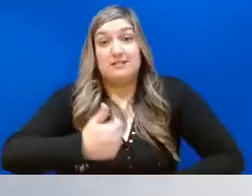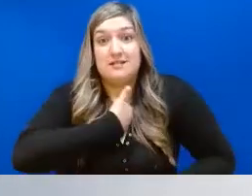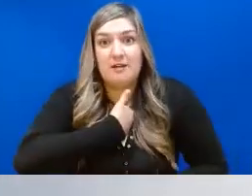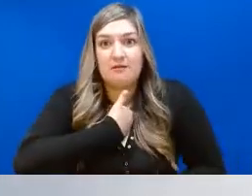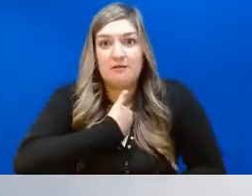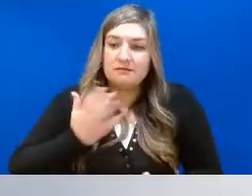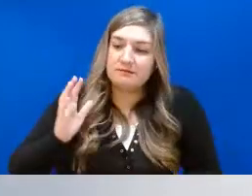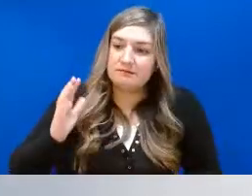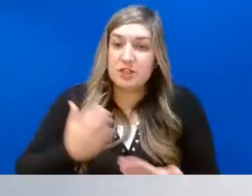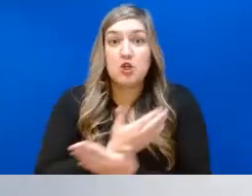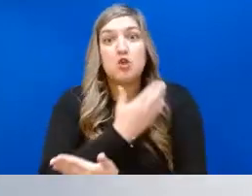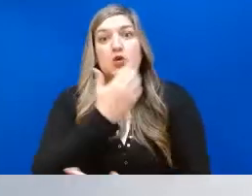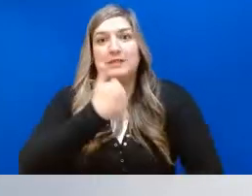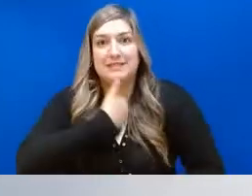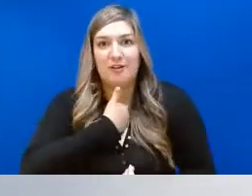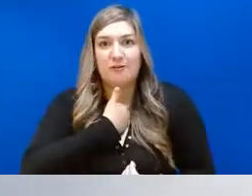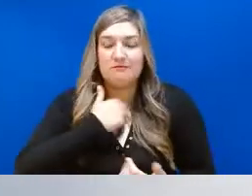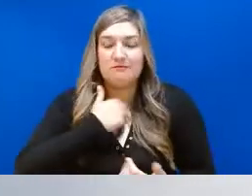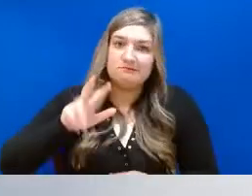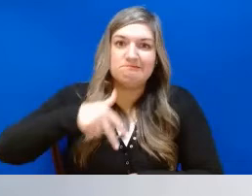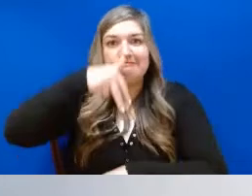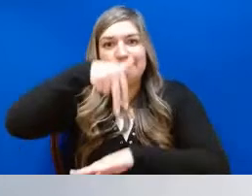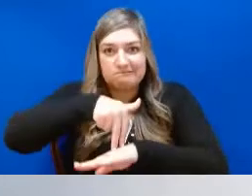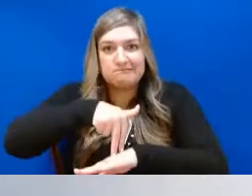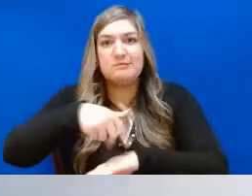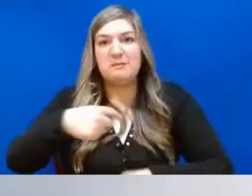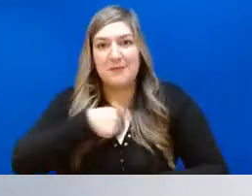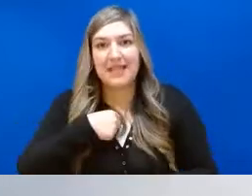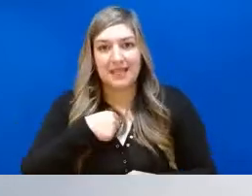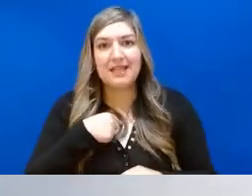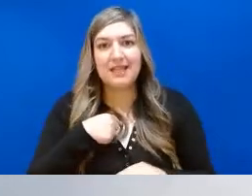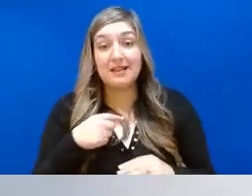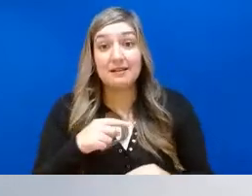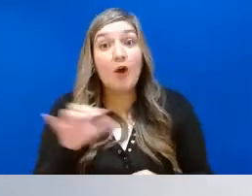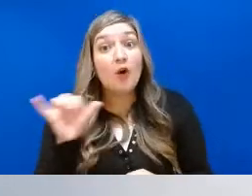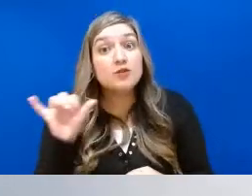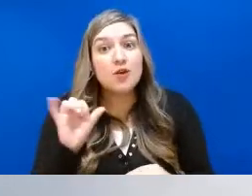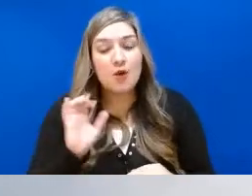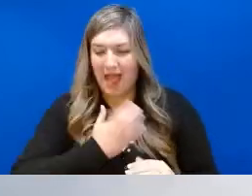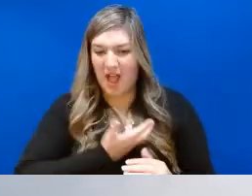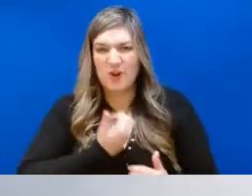Have we enhanced our self-care and have we loved ourselves through the process